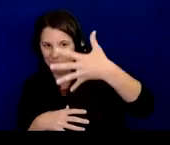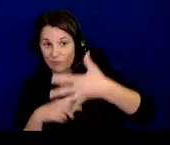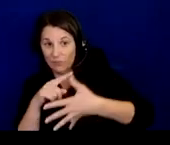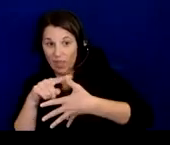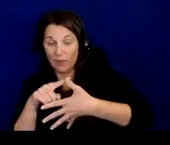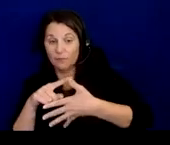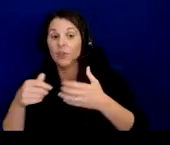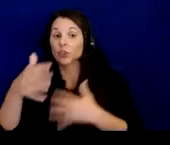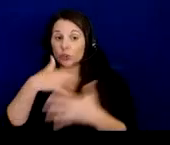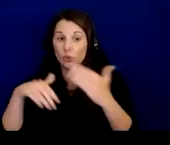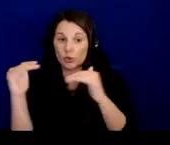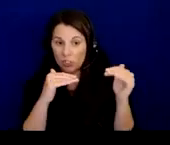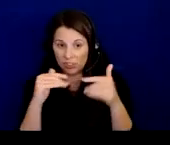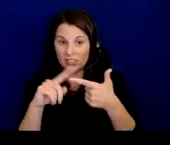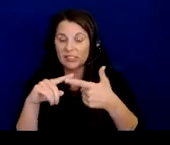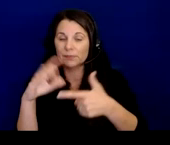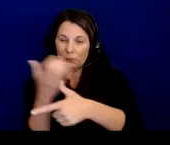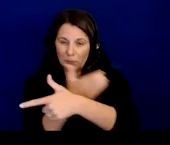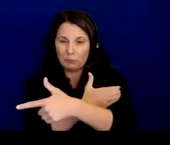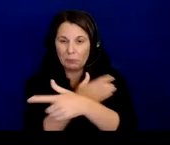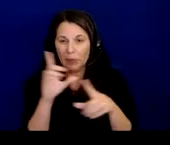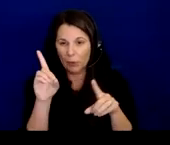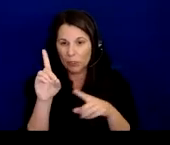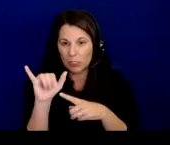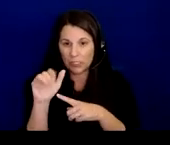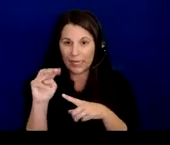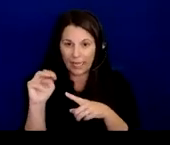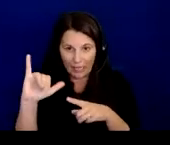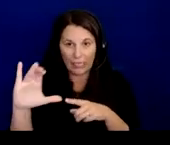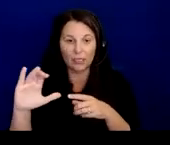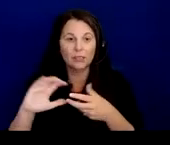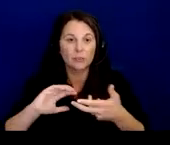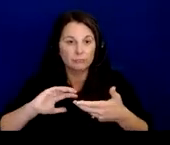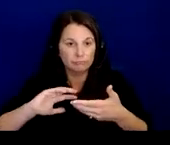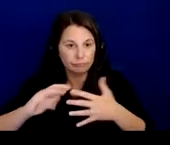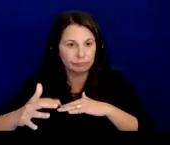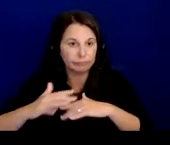A few of these already talked about, so I won't go over too much more detail,